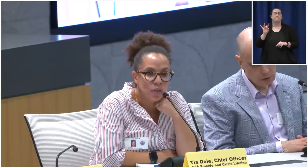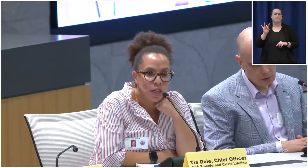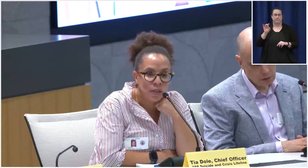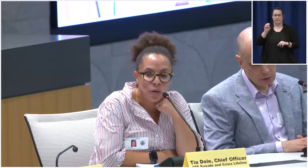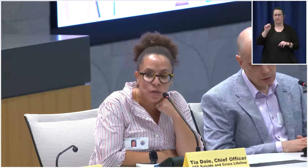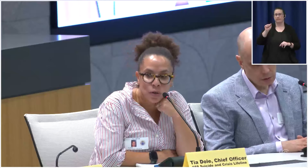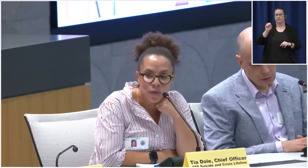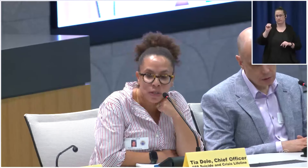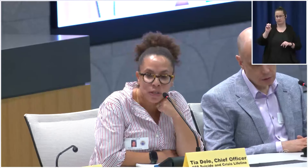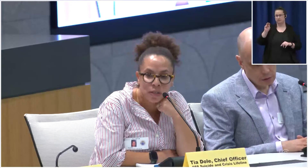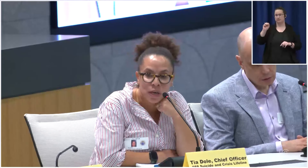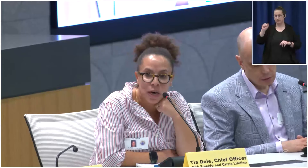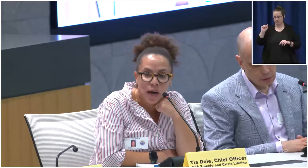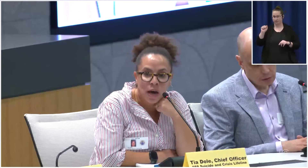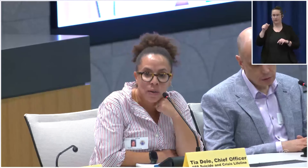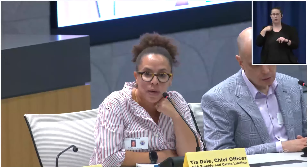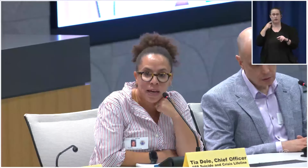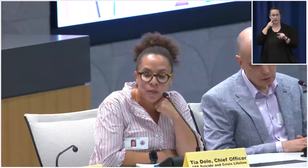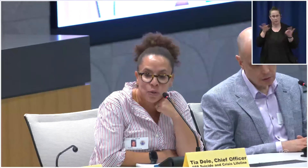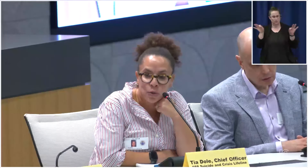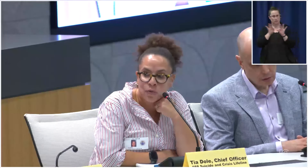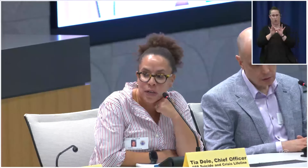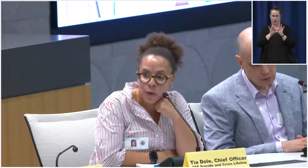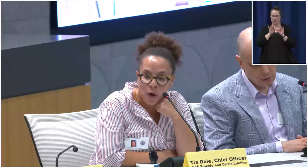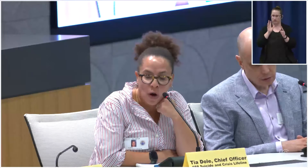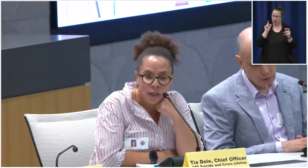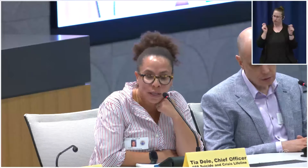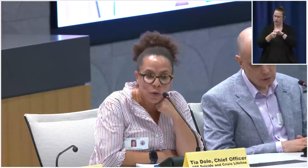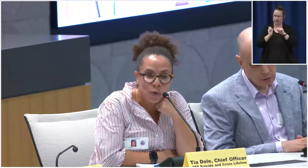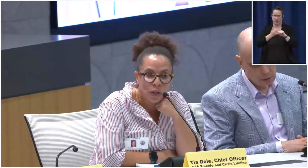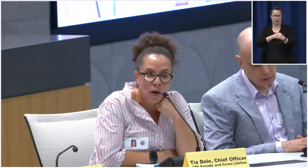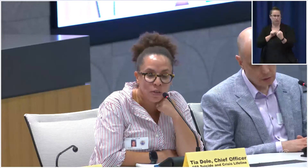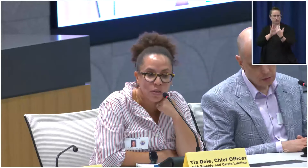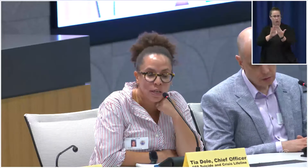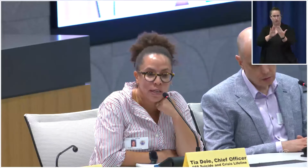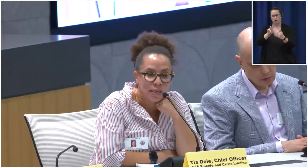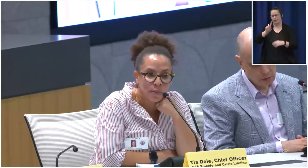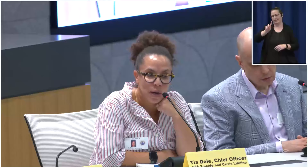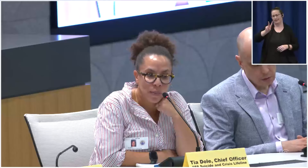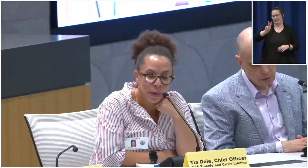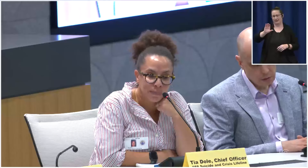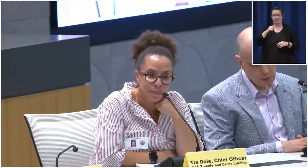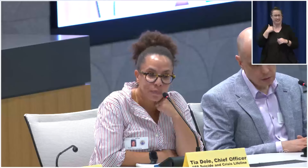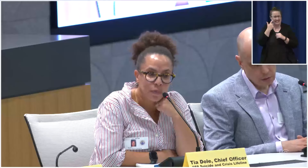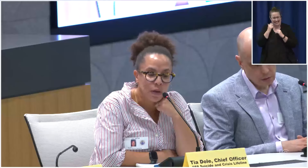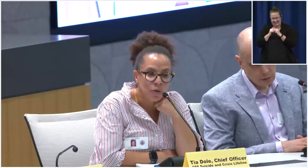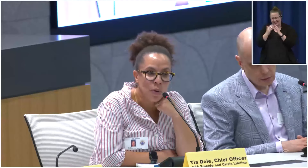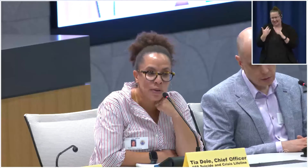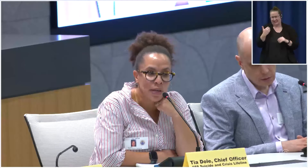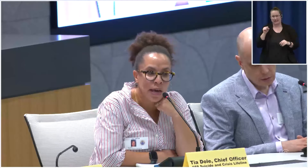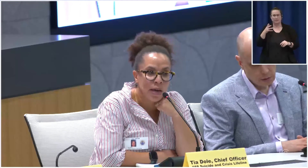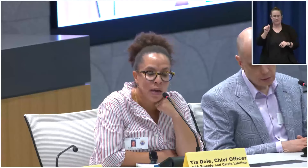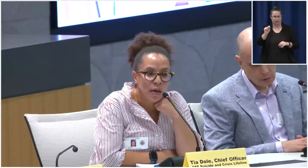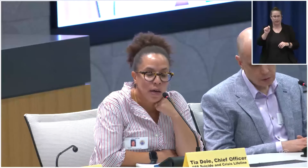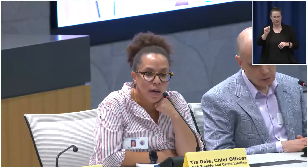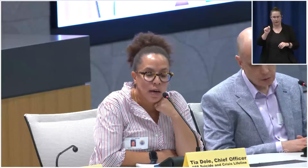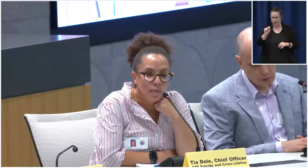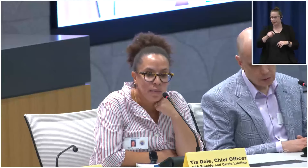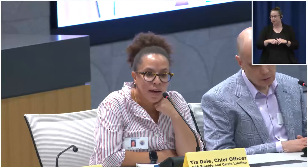TYPING FOR SOME INDIVIDUALS CAN BE INCREDIBLY TRIGGERING. SO FROM OUR PERSPECTIVE AT 988 AND WITH SAMHSA, WE